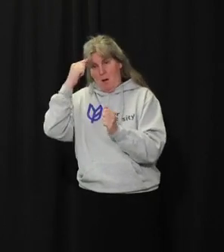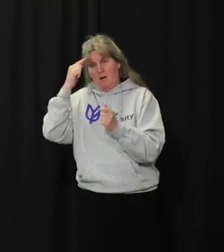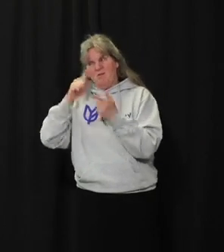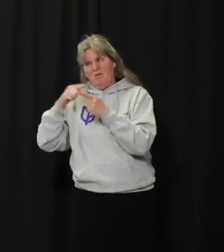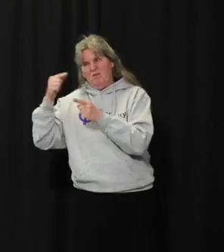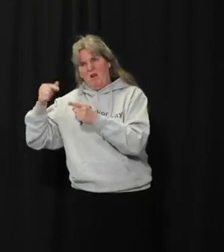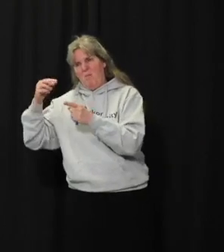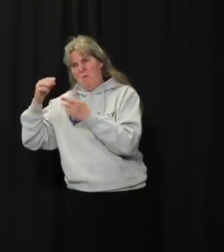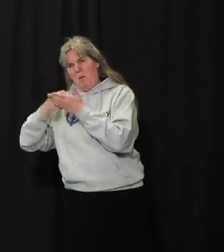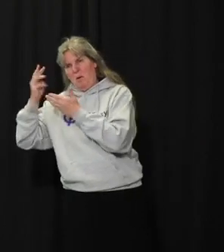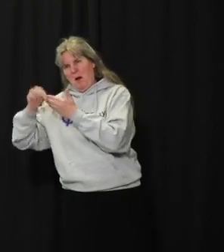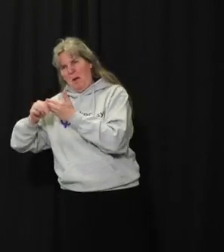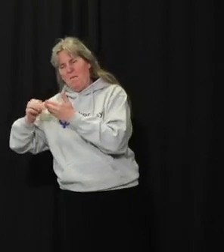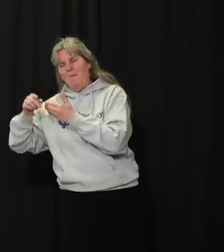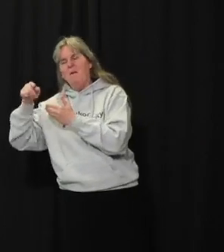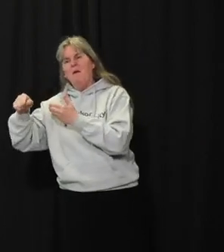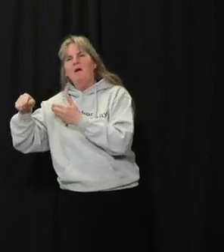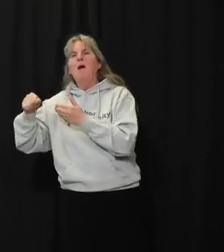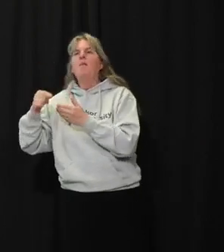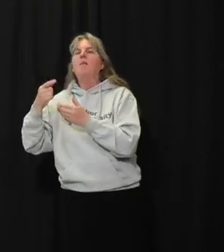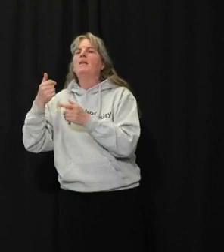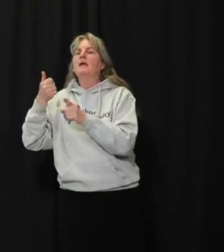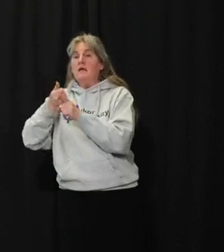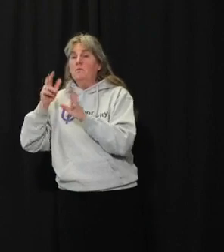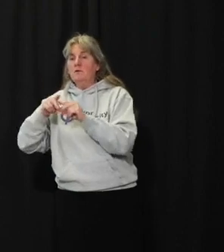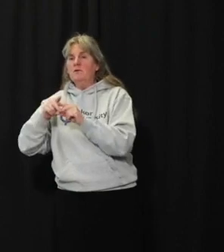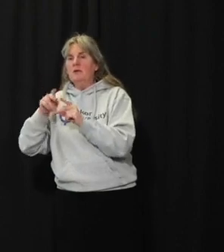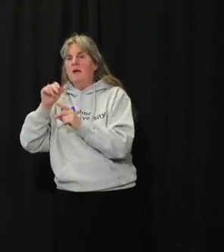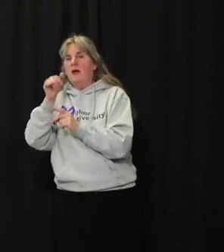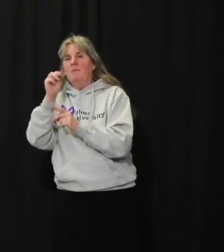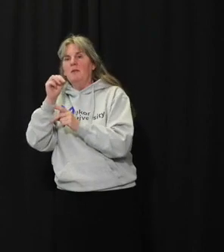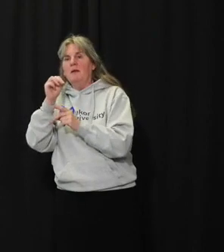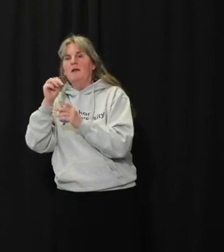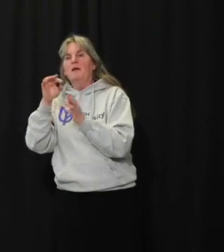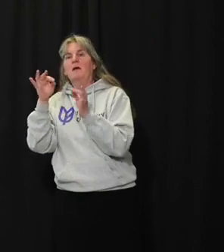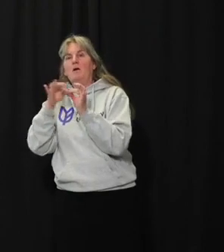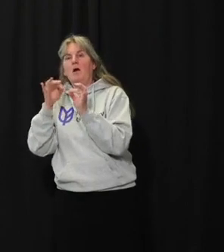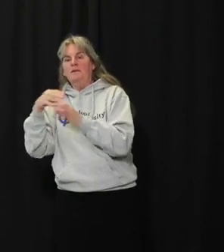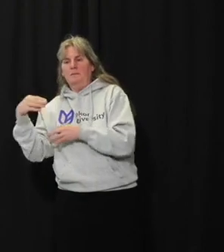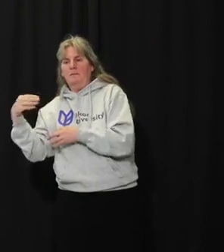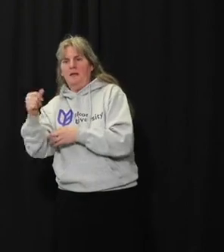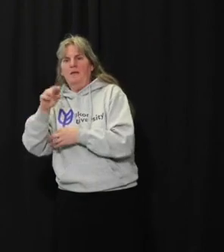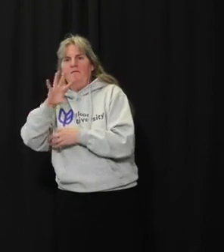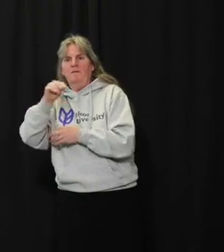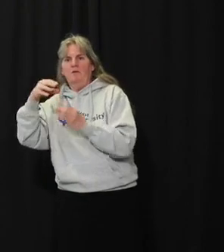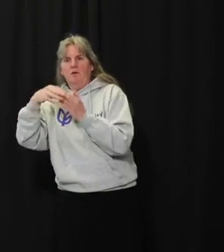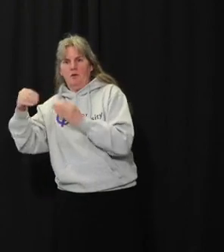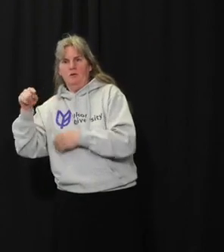administrative costs associated with setting this up.